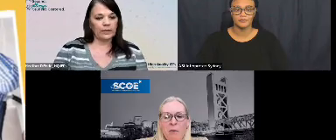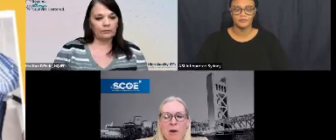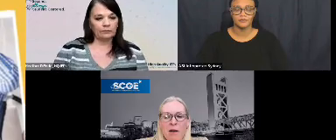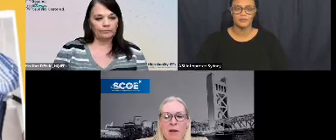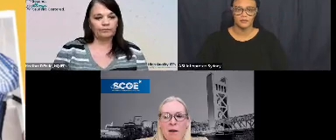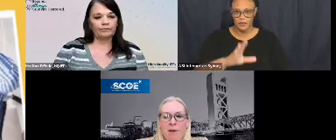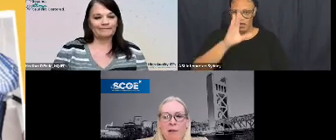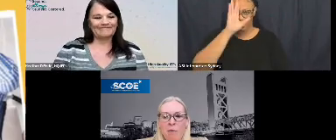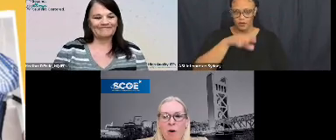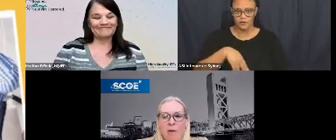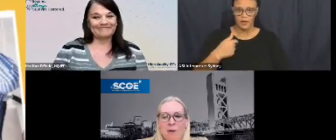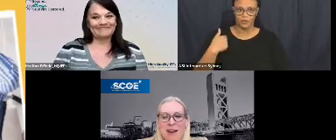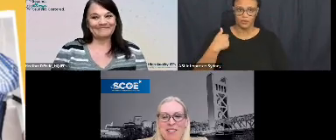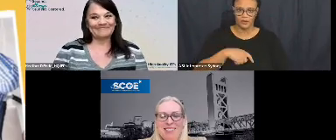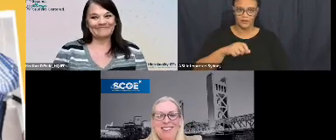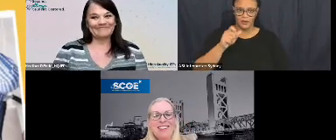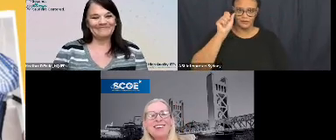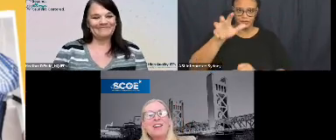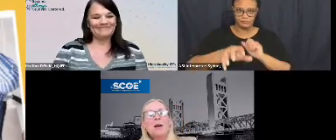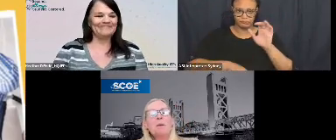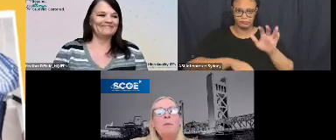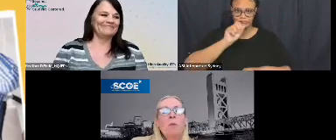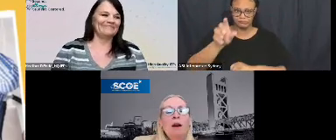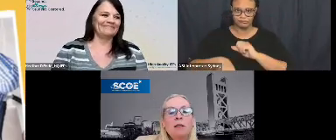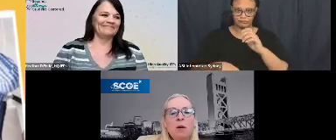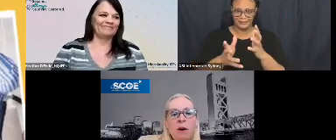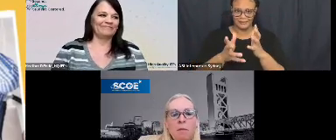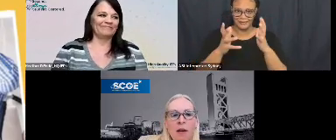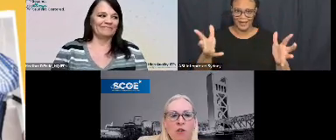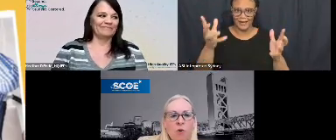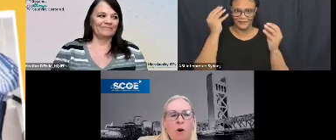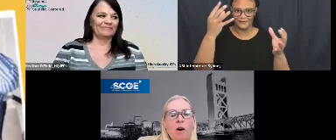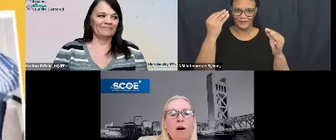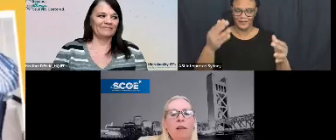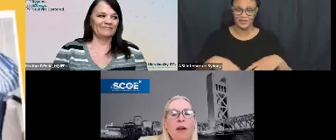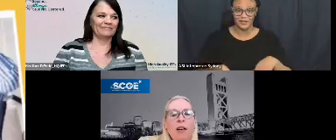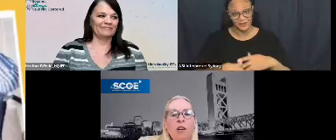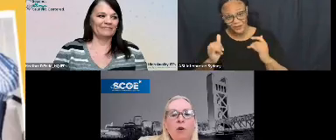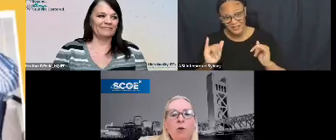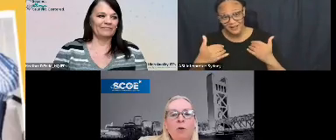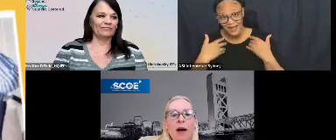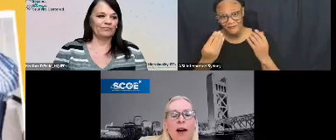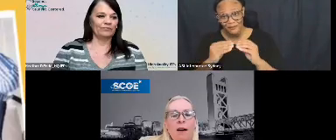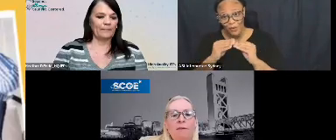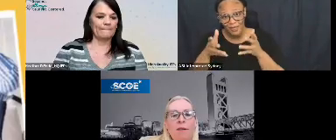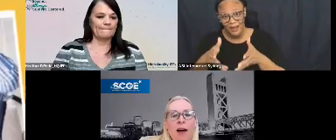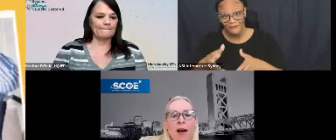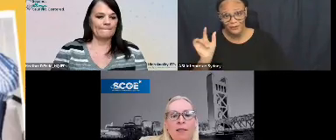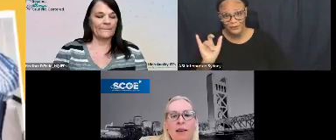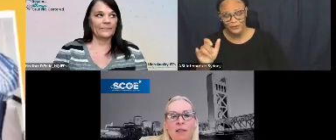far. We're not done giving you more information, but we also want to make sure that you have access